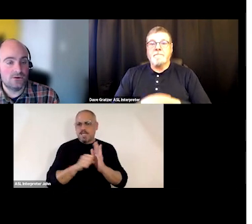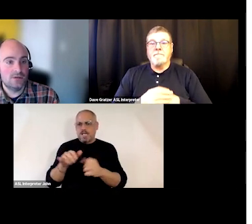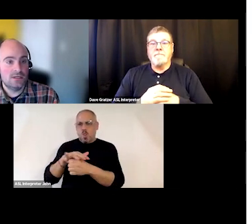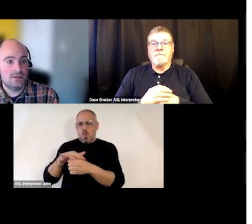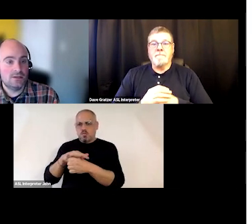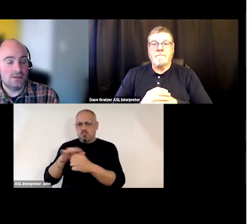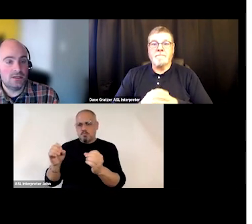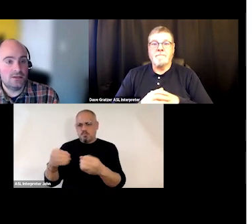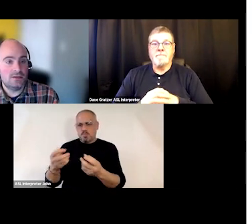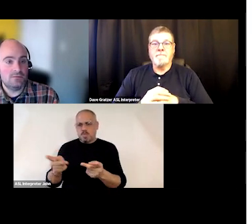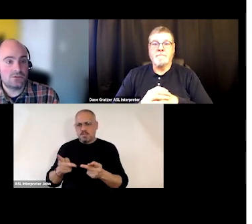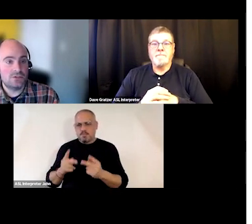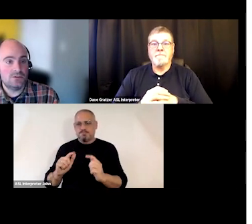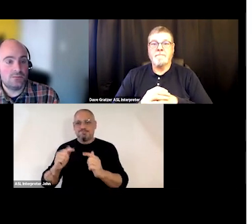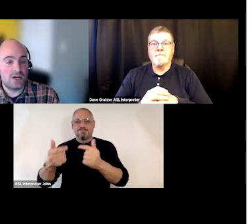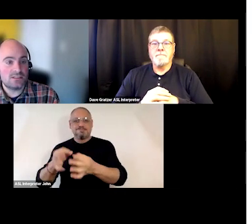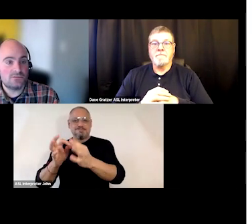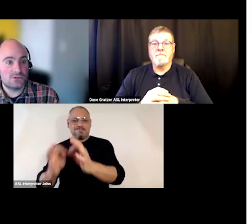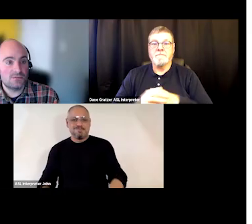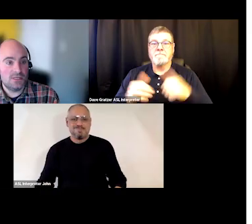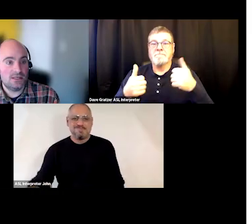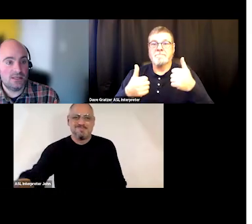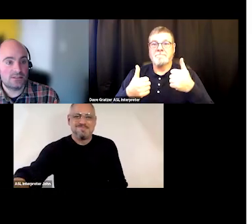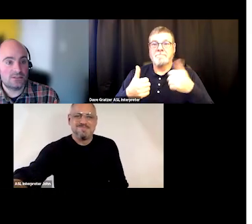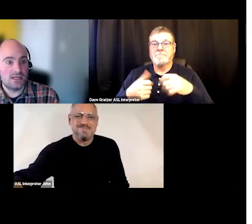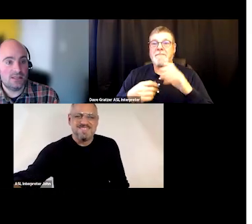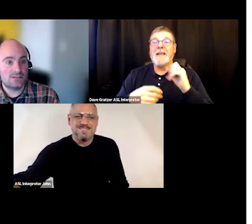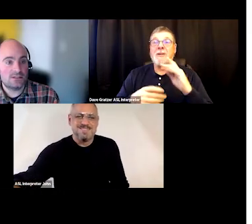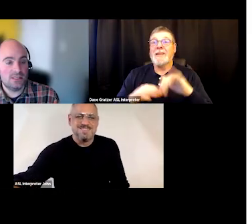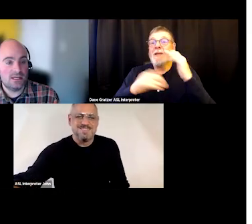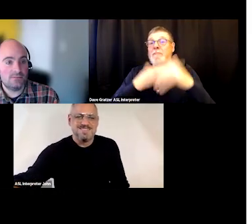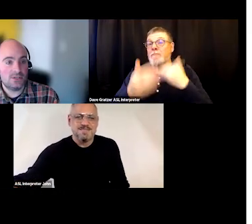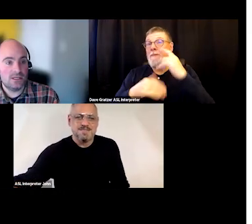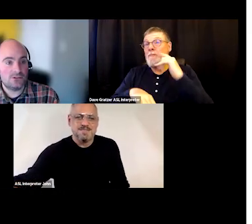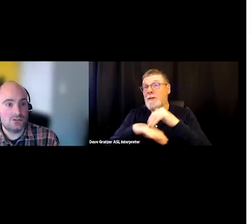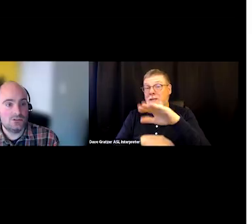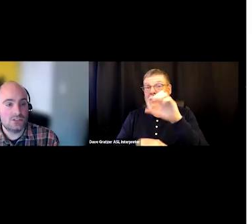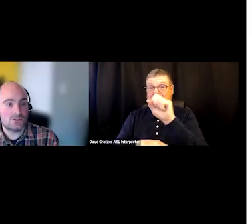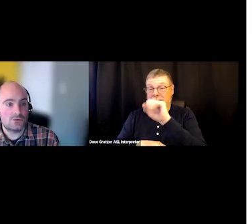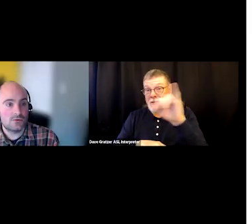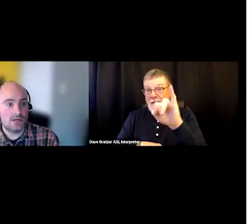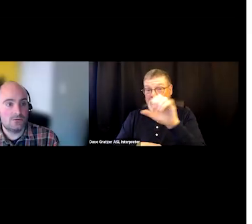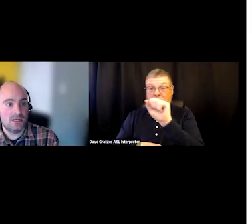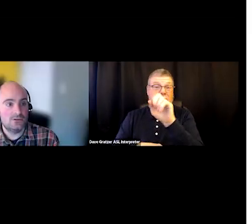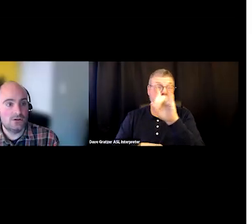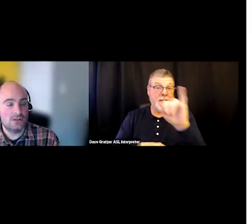So the process for submitting an SSI and SSDI application using the SOAR model may look